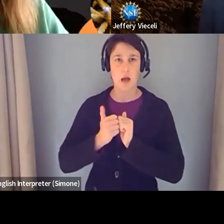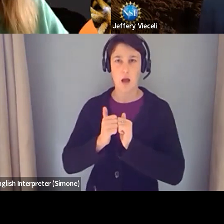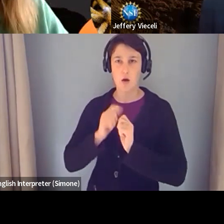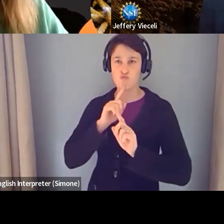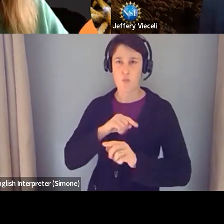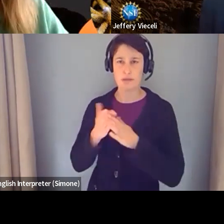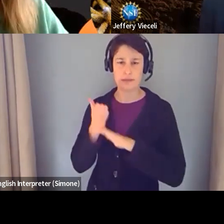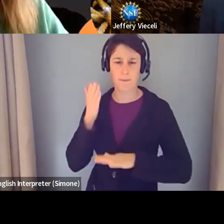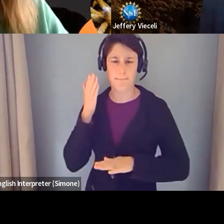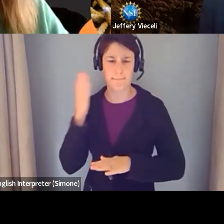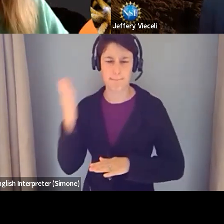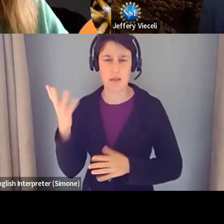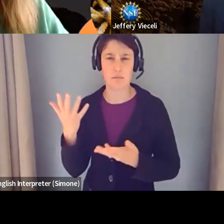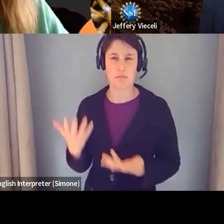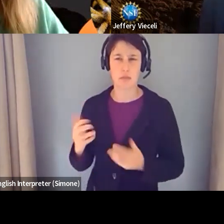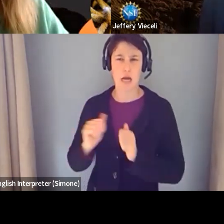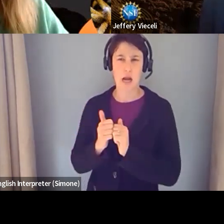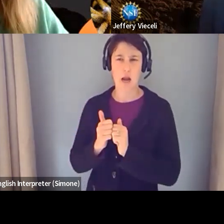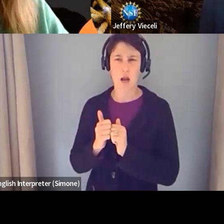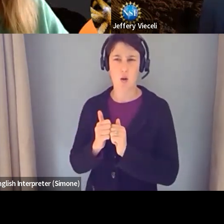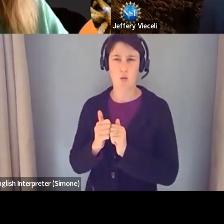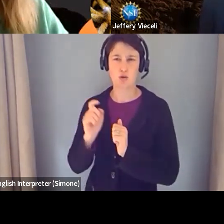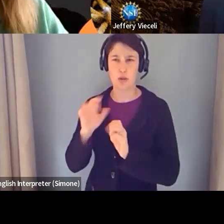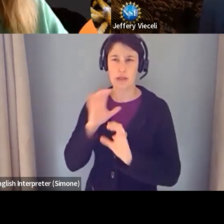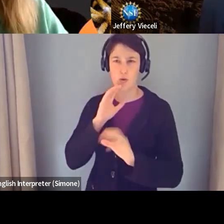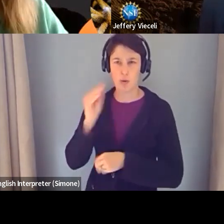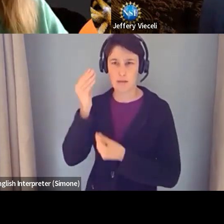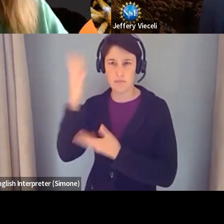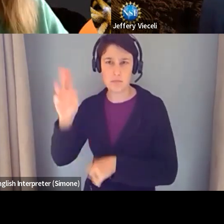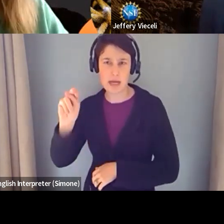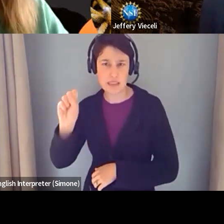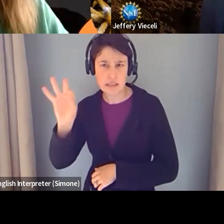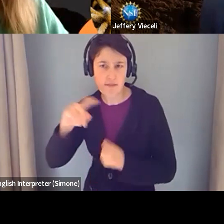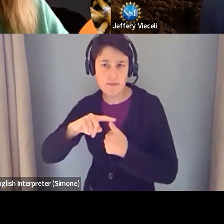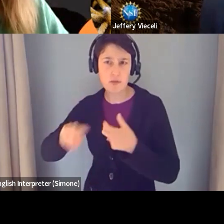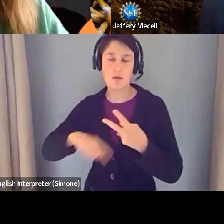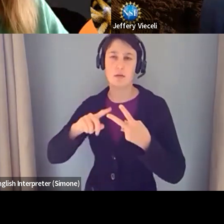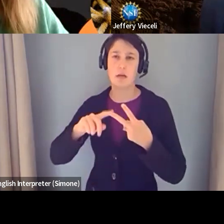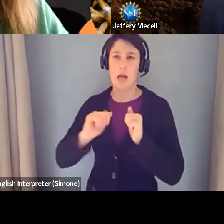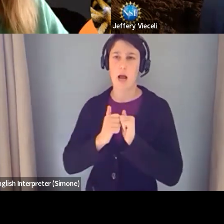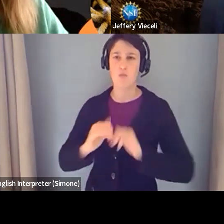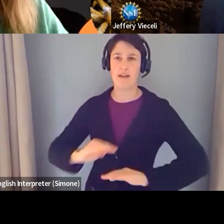What -- how should we -- how should they react -- communicate with NSF about that, and how would they go ahead fulfilling that responsibility?